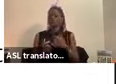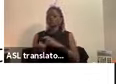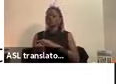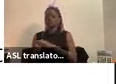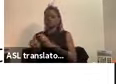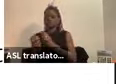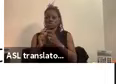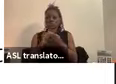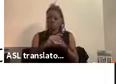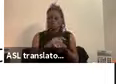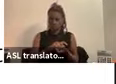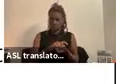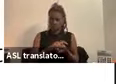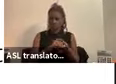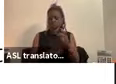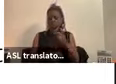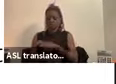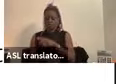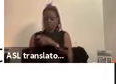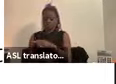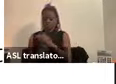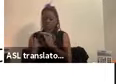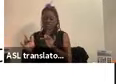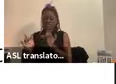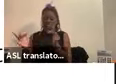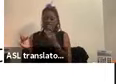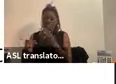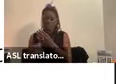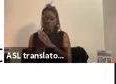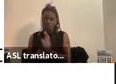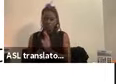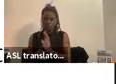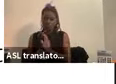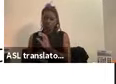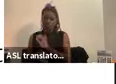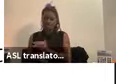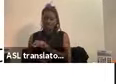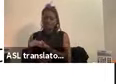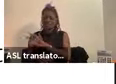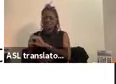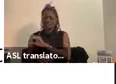So this light blue line here is the fifty to sixty four year old age group, which